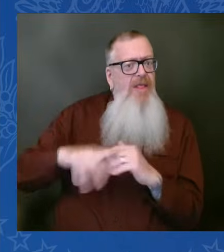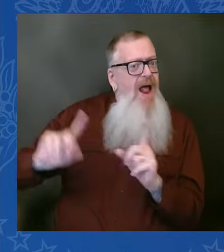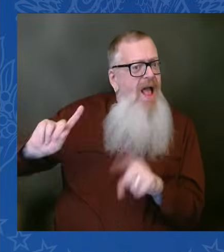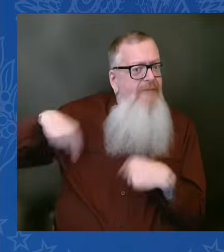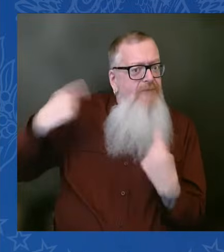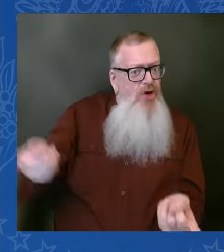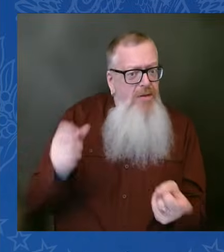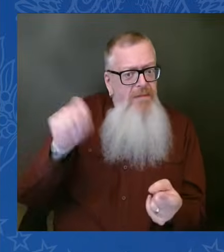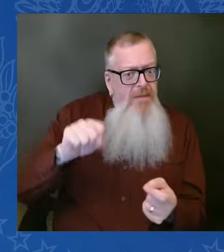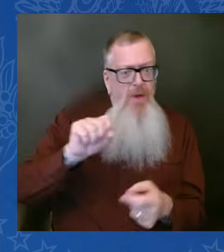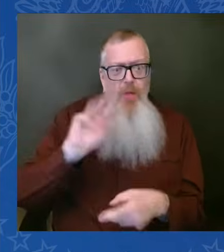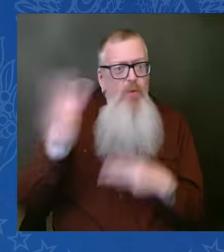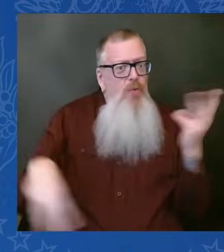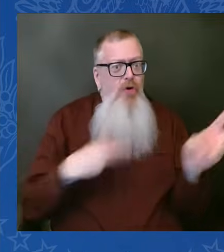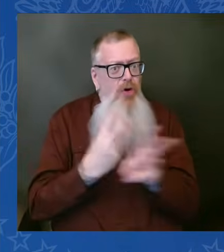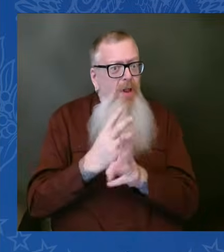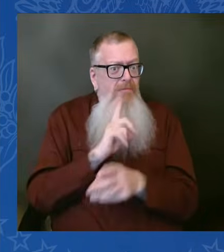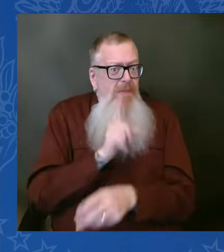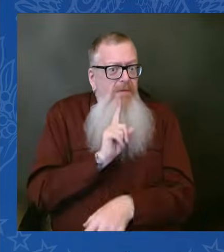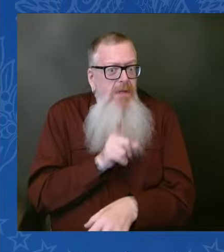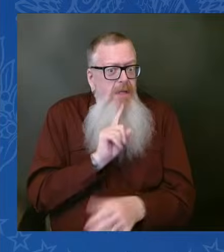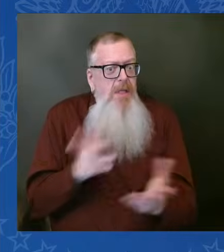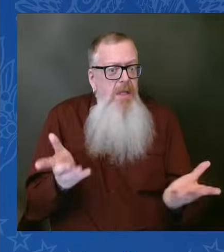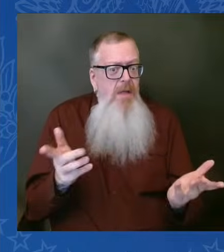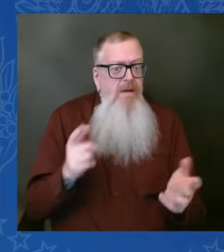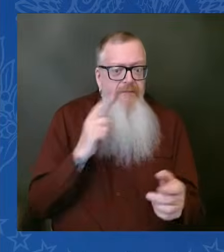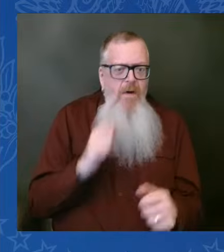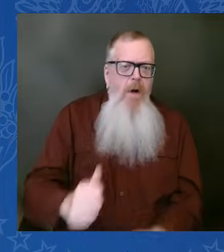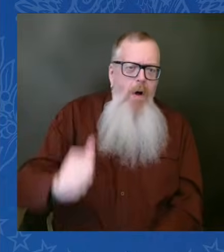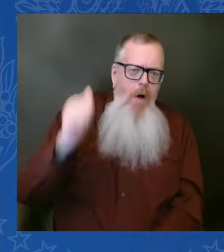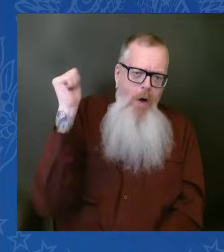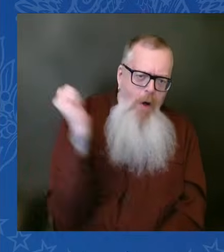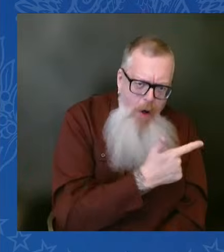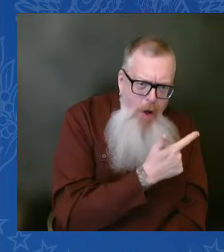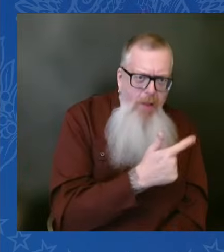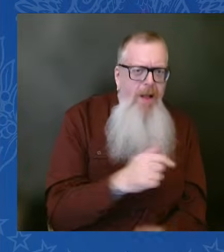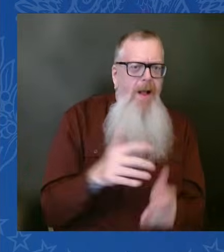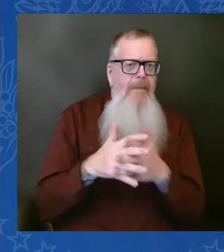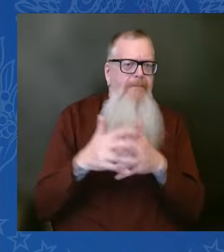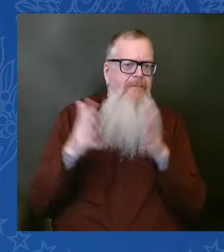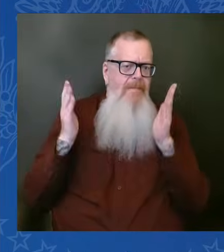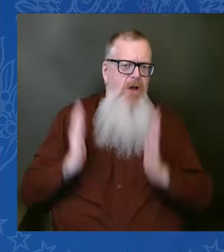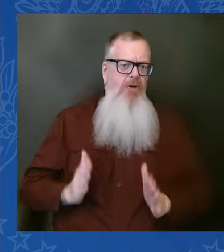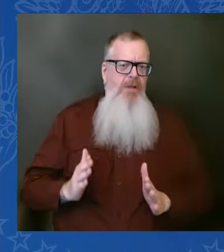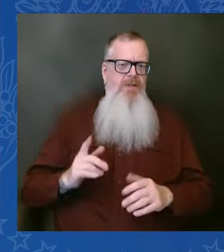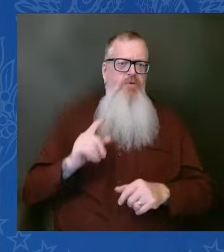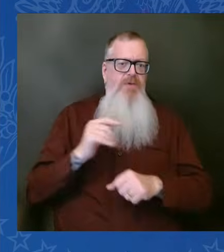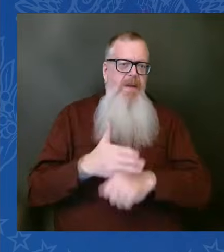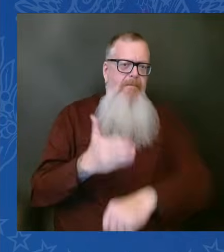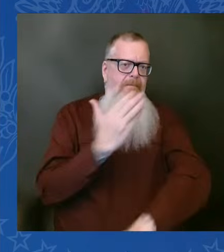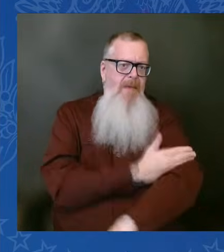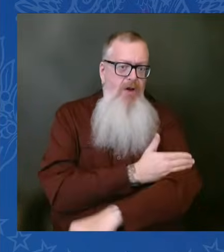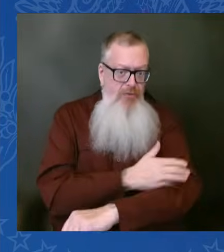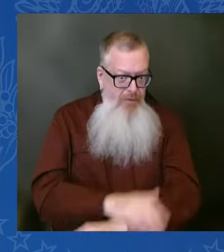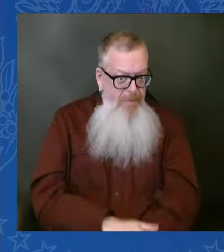and for all Americans, doing better. So, we got a lot to do, and I’m -- I’m --